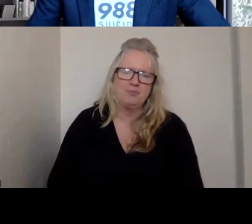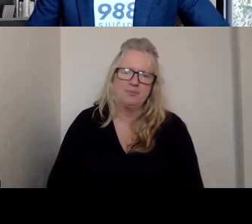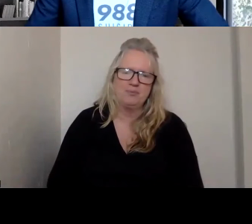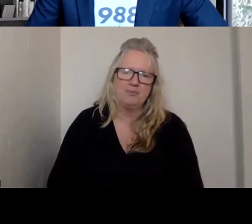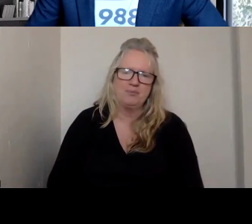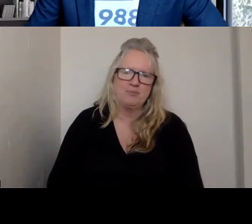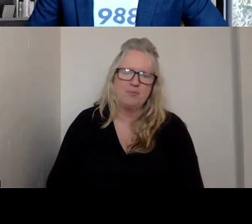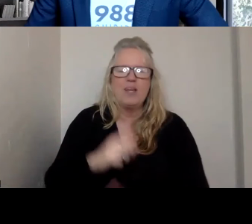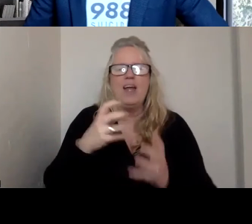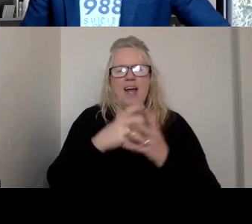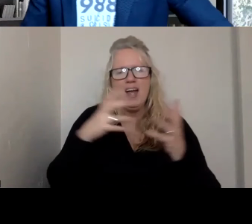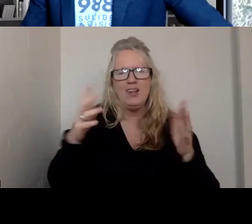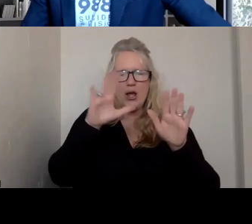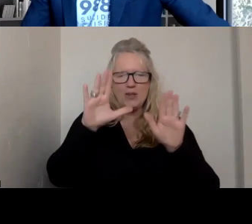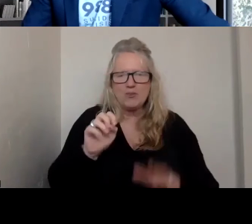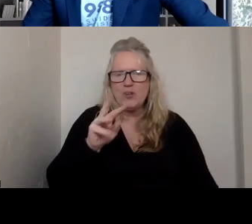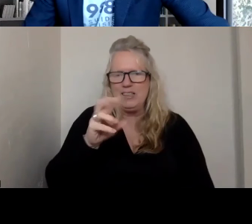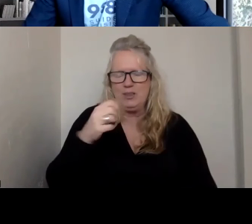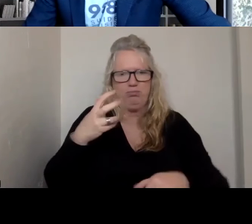LOT OF GREAT NEWS. IT WAS HARD TO PICK THIS WEEK, BUT THE